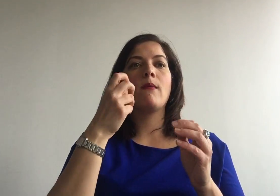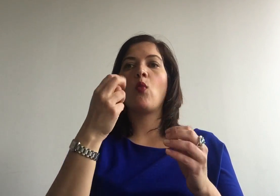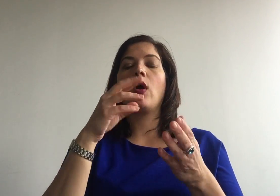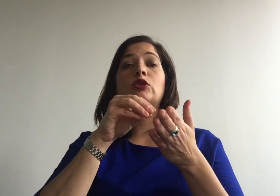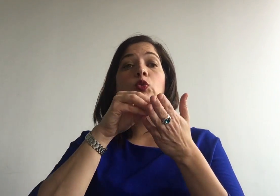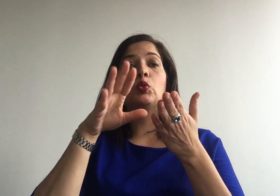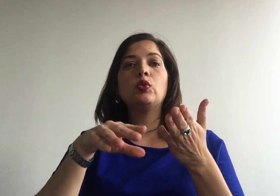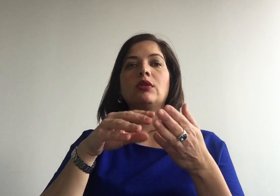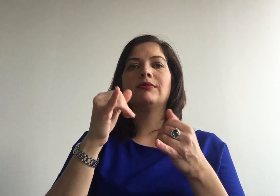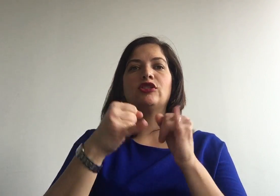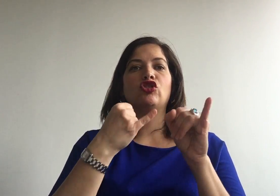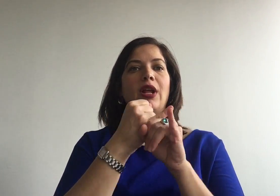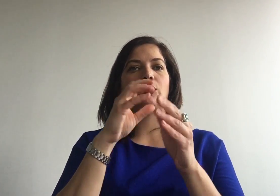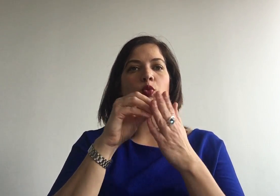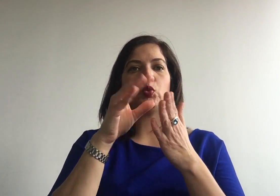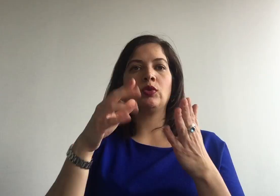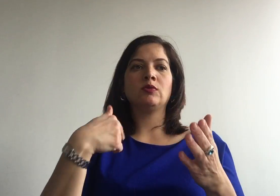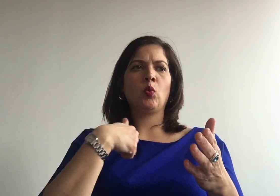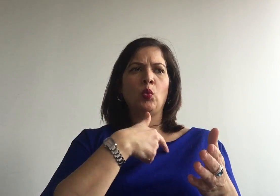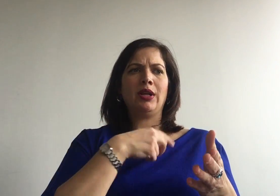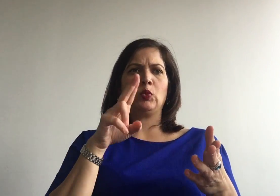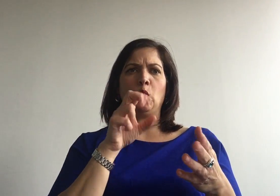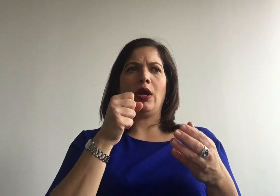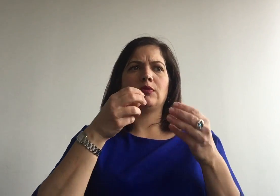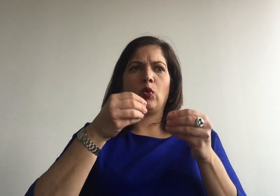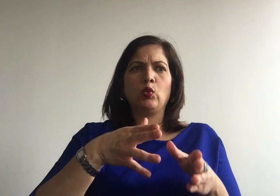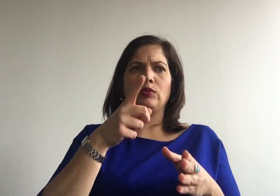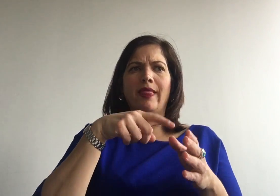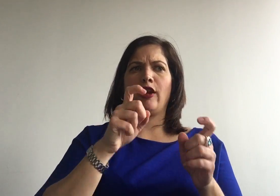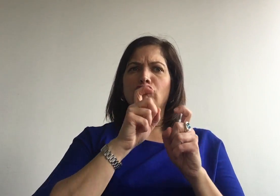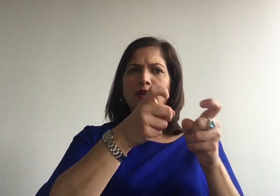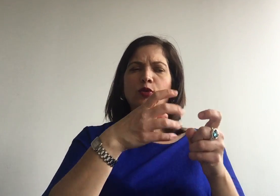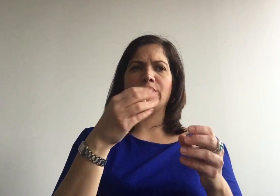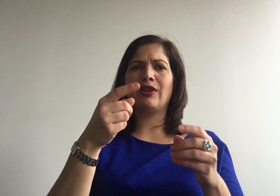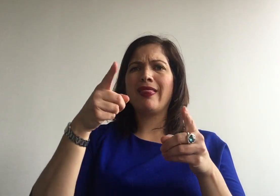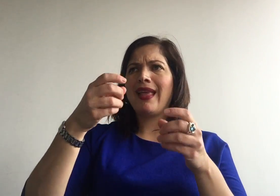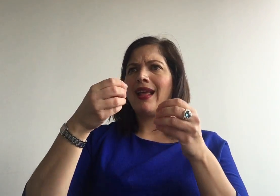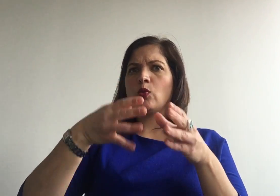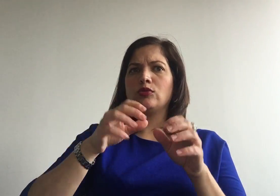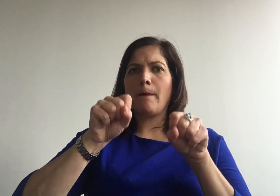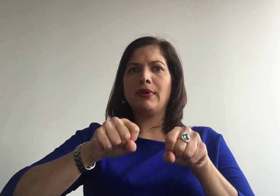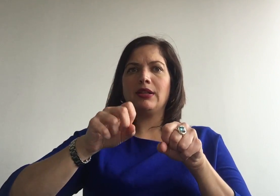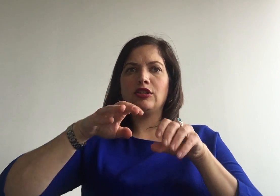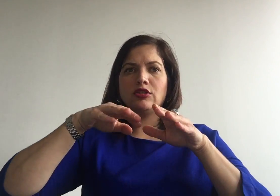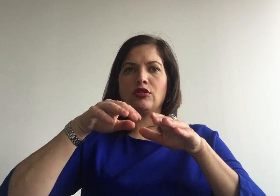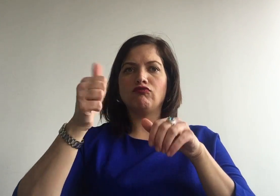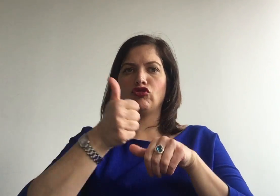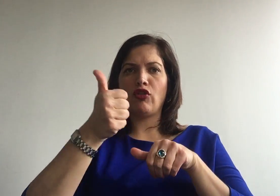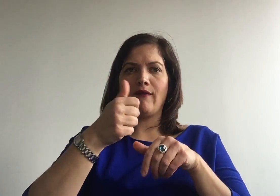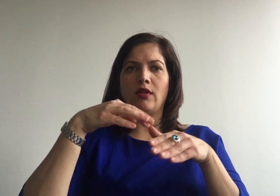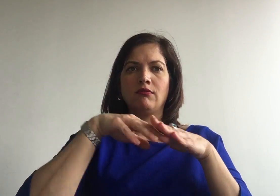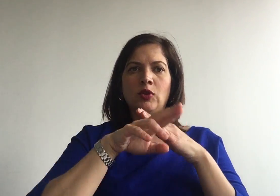and it also applies to international students. The U.S. loses the opportunity to benefit from their contributions and they lose the opportunity